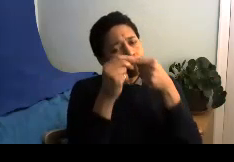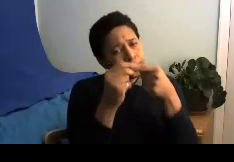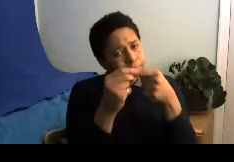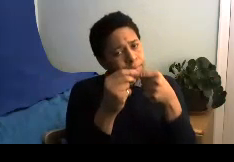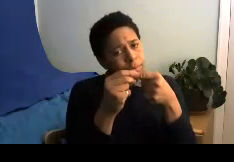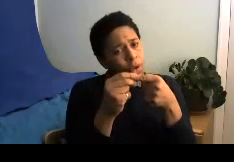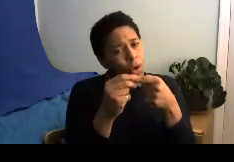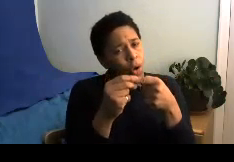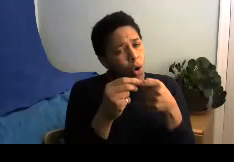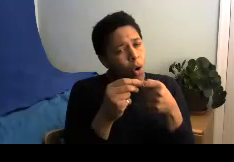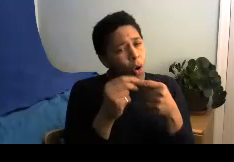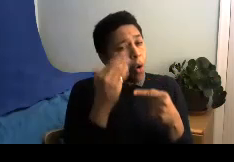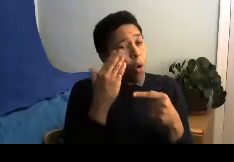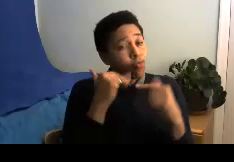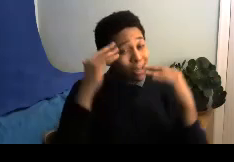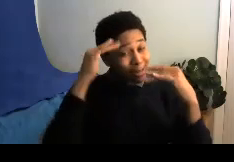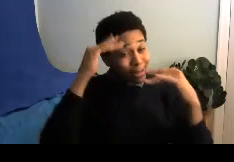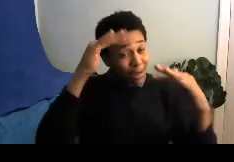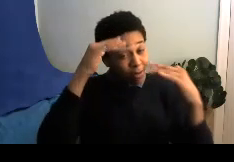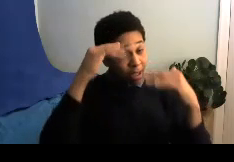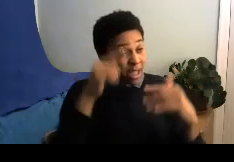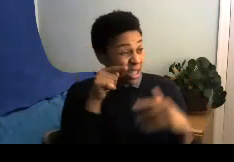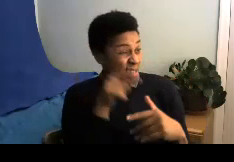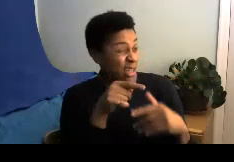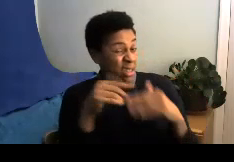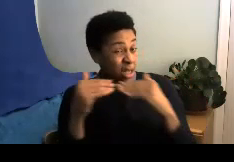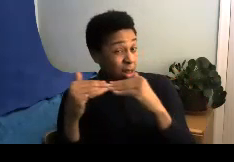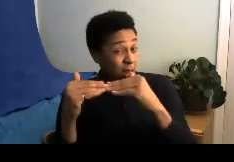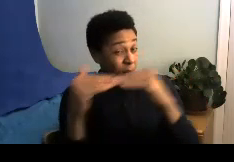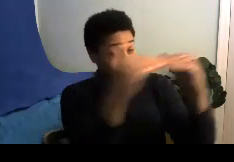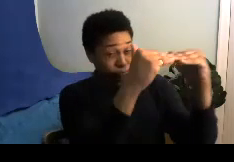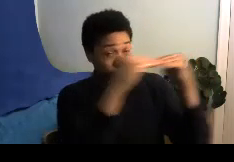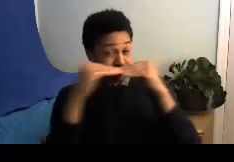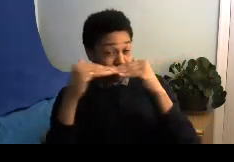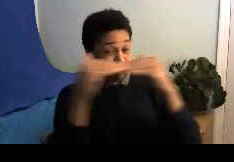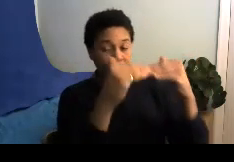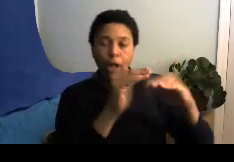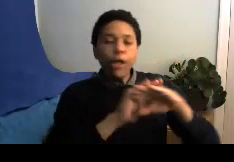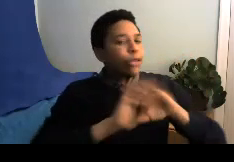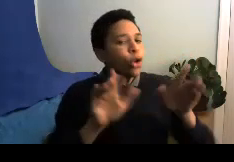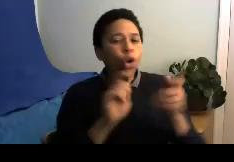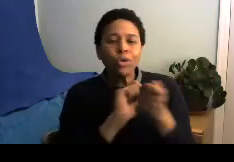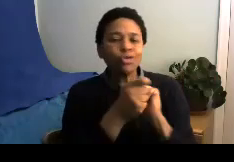not do anything about racism unless it benefits them. And so